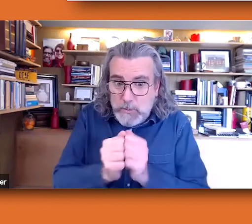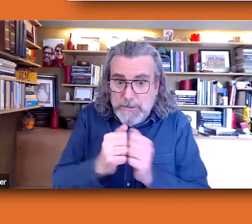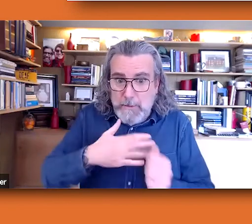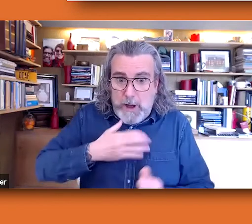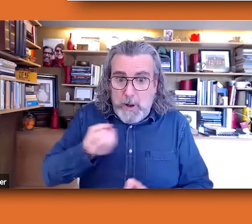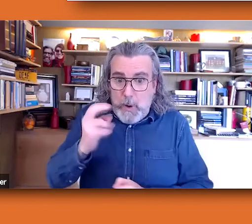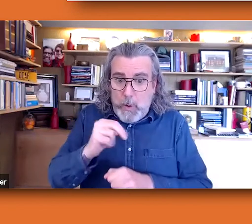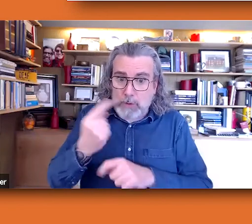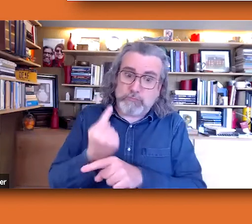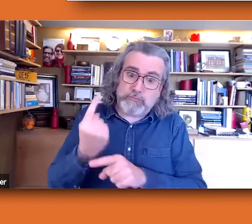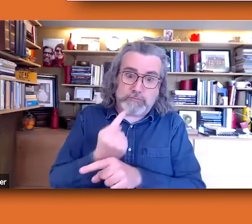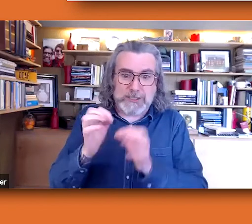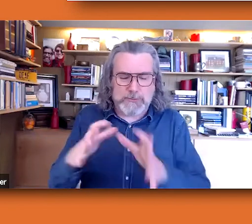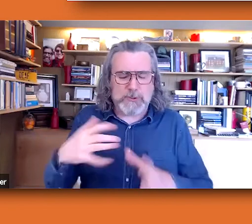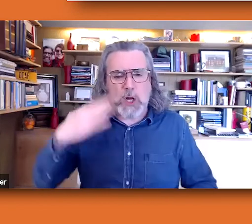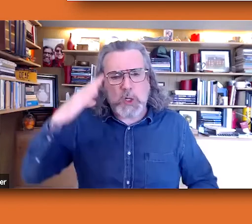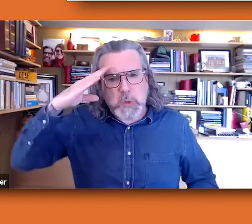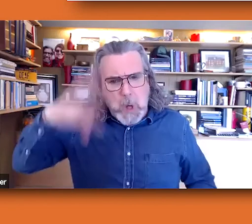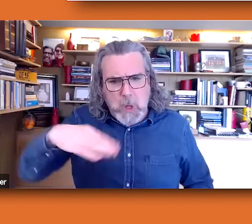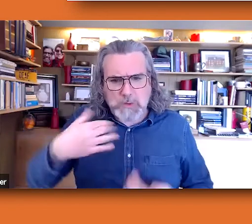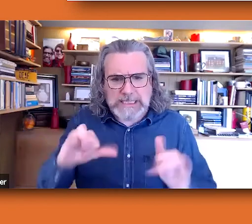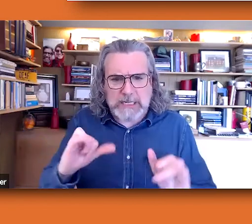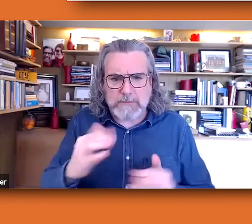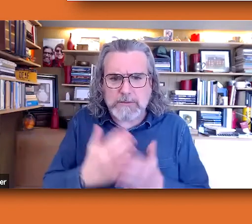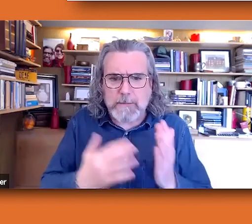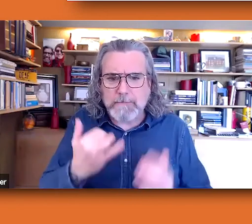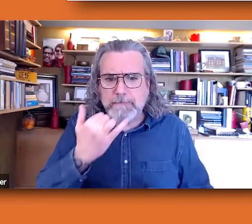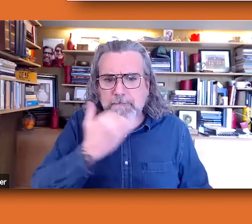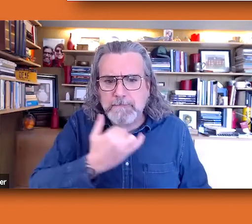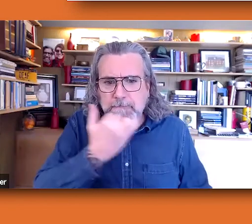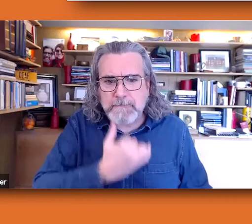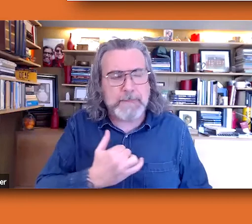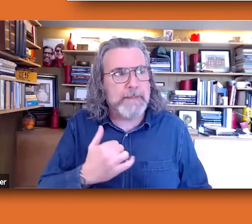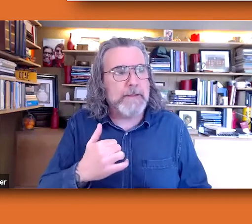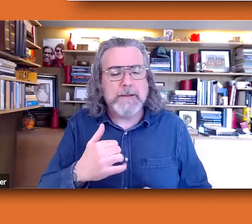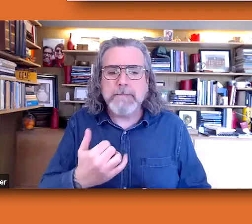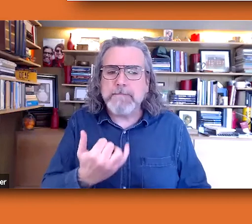And Matt said, "Obviously. Of course." Um...